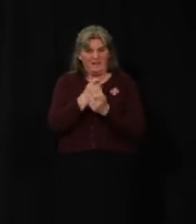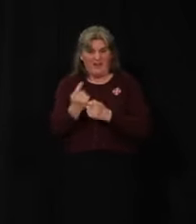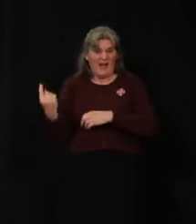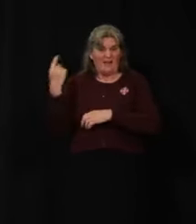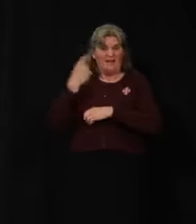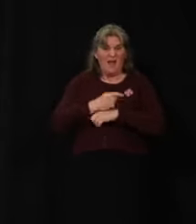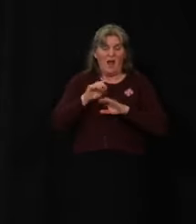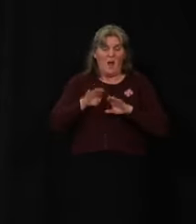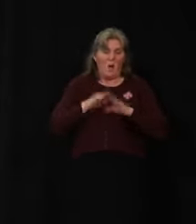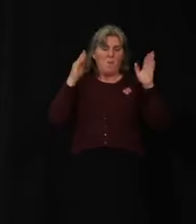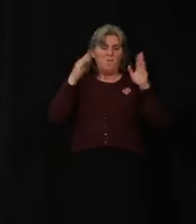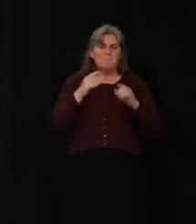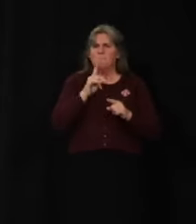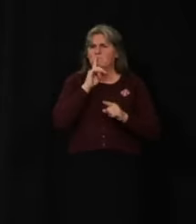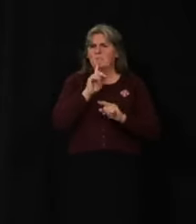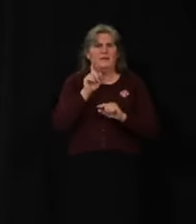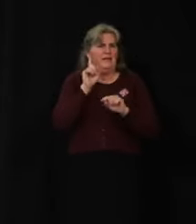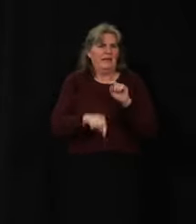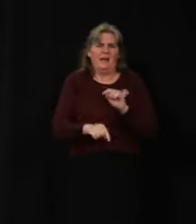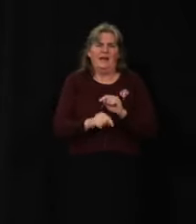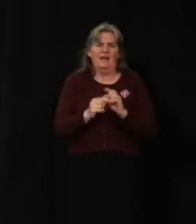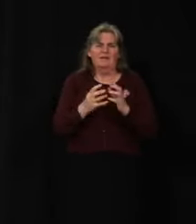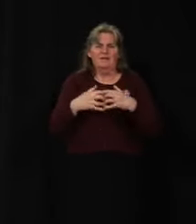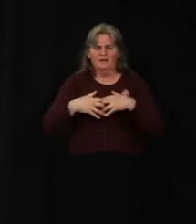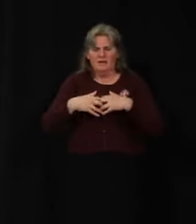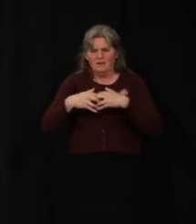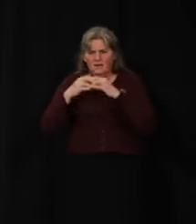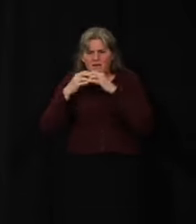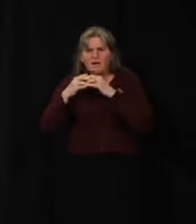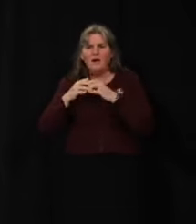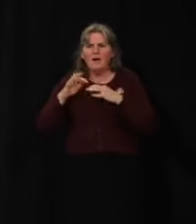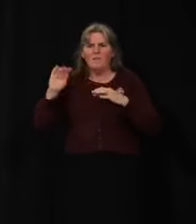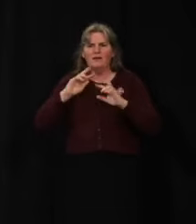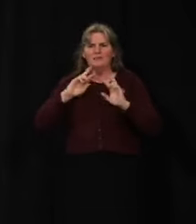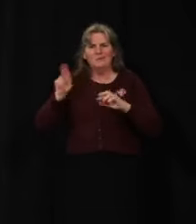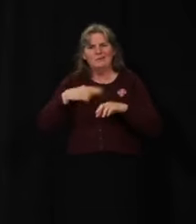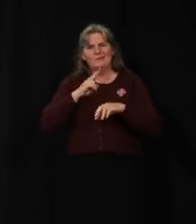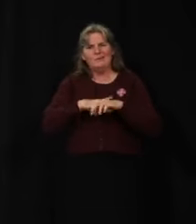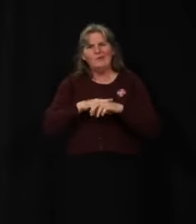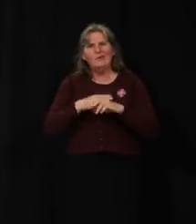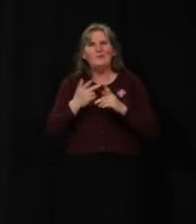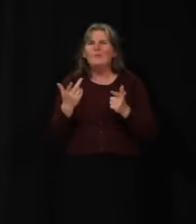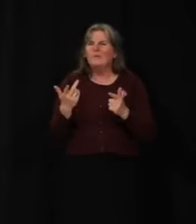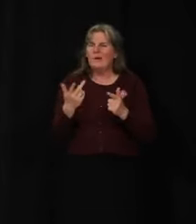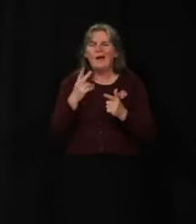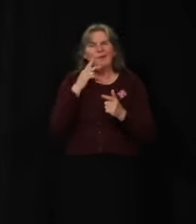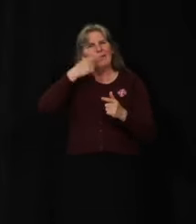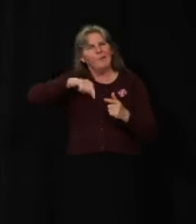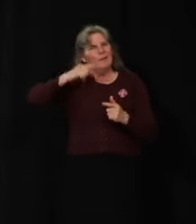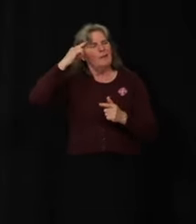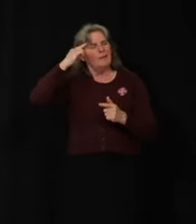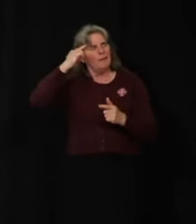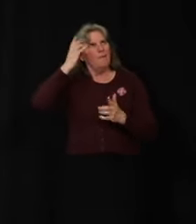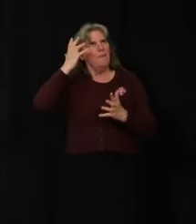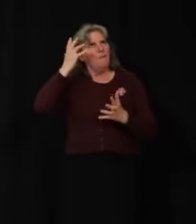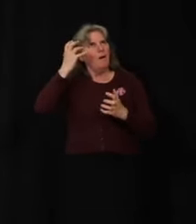at bay, then reopen your economy when it is safe. That a slow approach is actually the fastest way to recover.